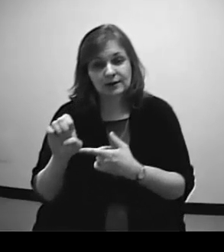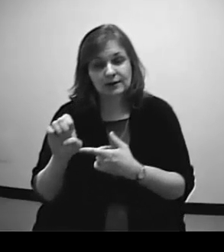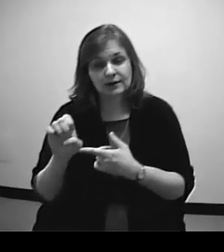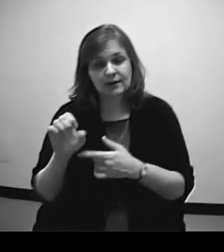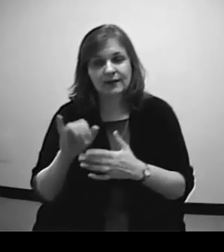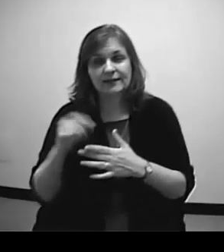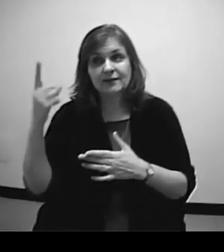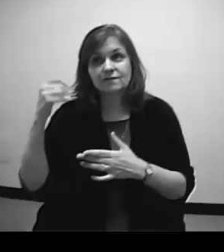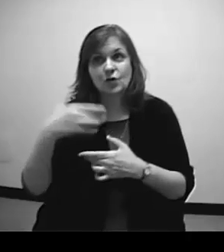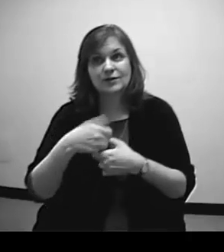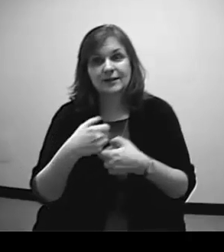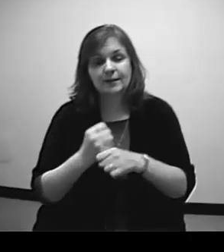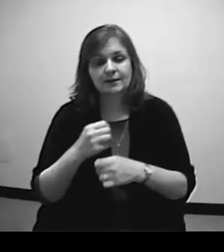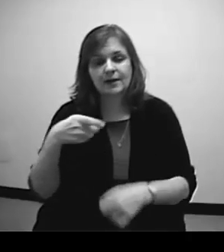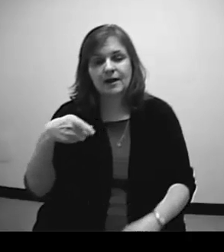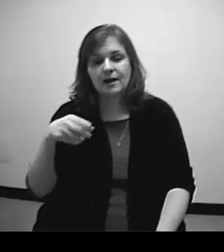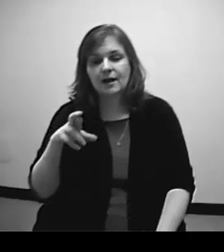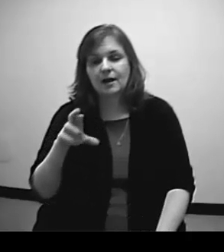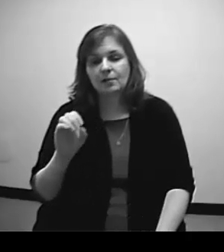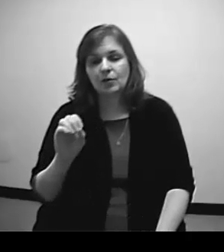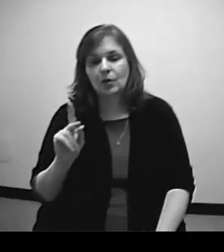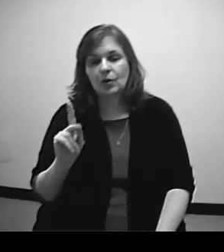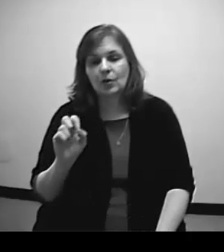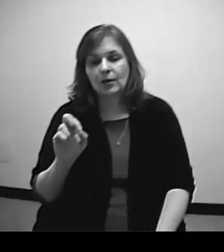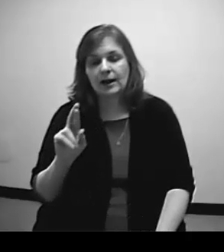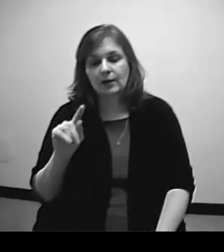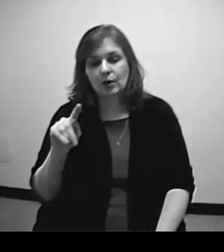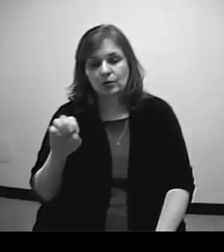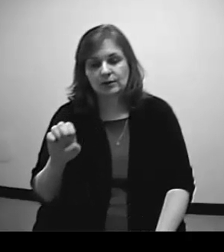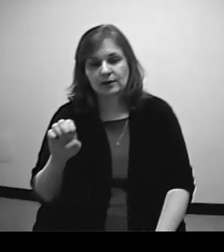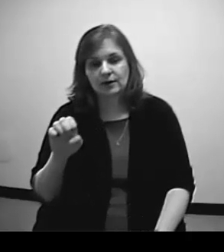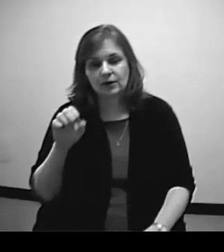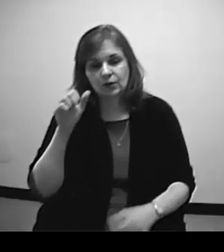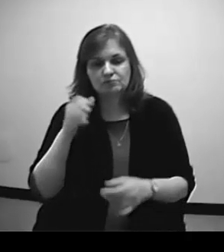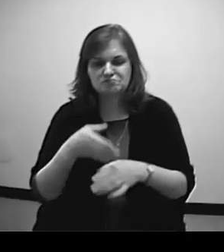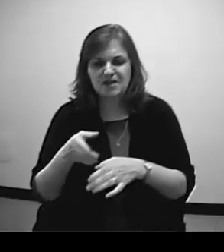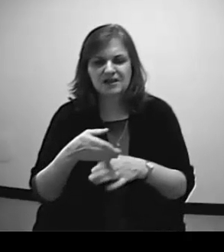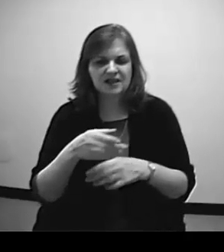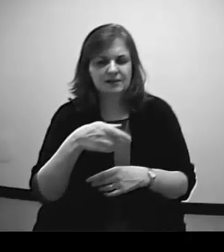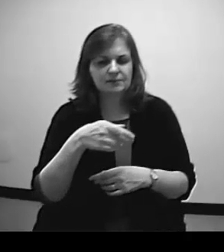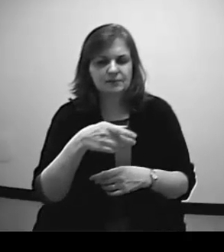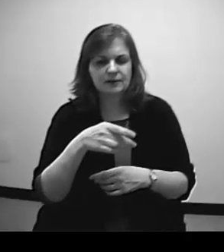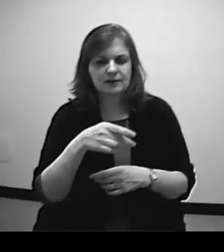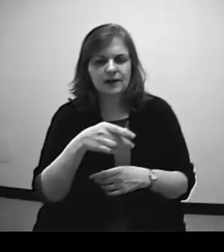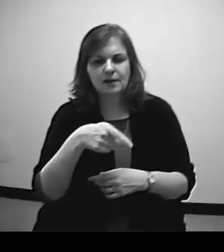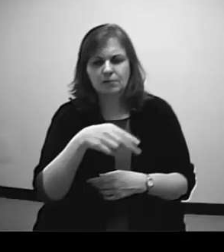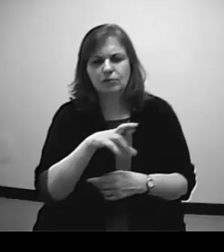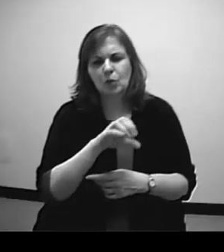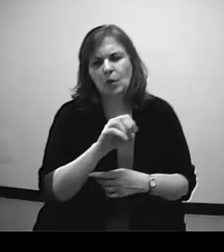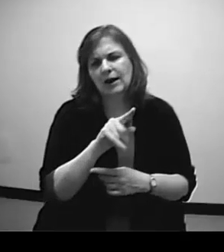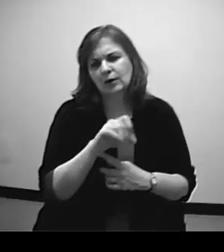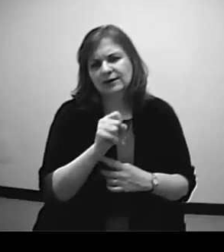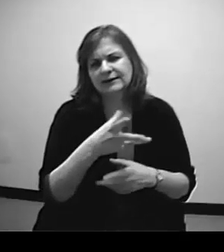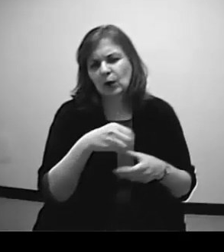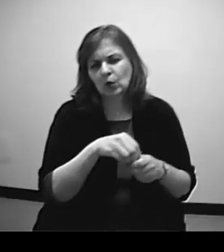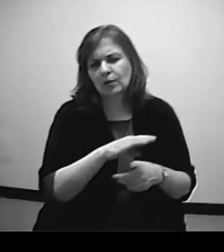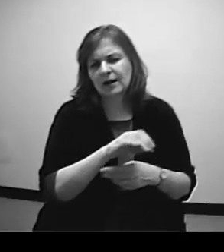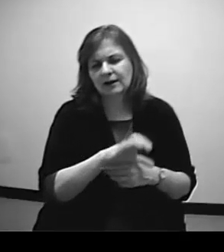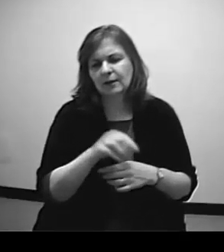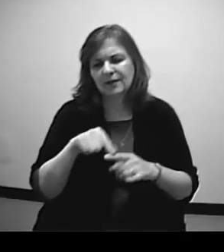Prokaryotes generally we talk about as being bacteria this one in particular